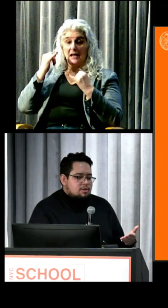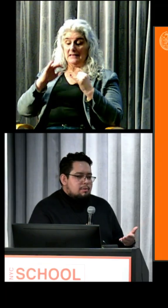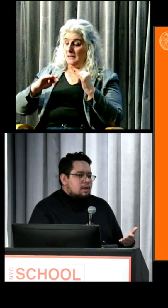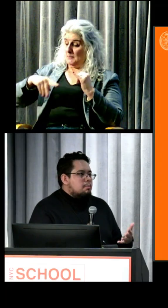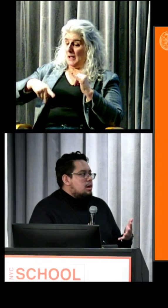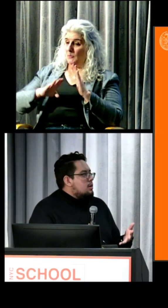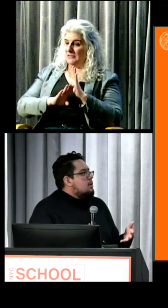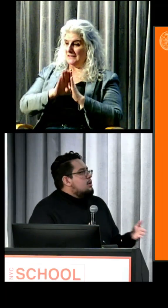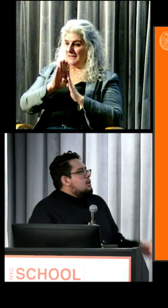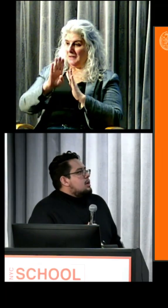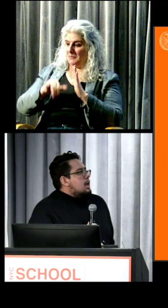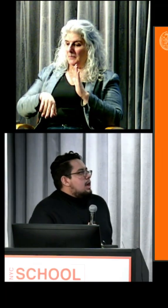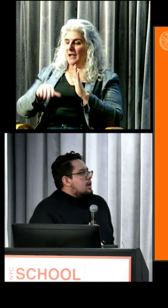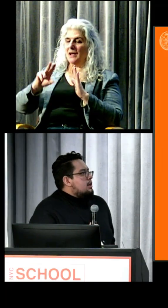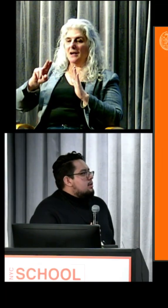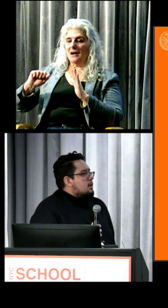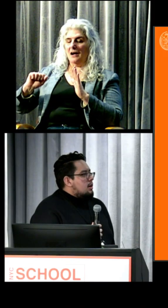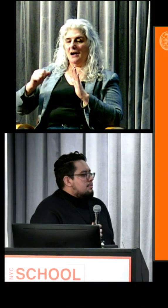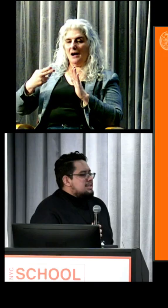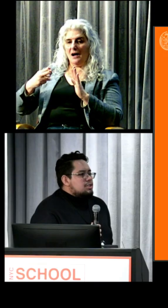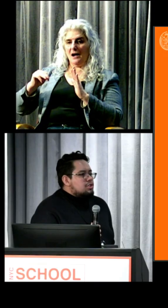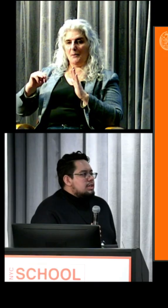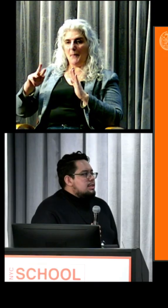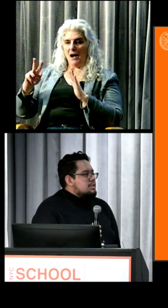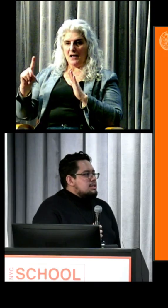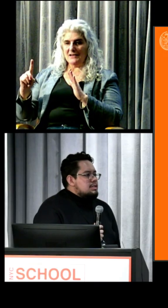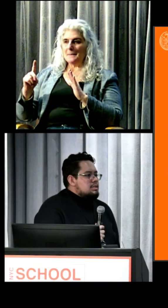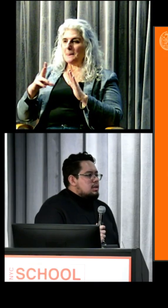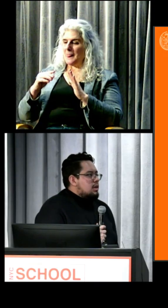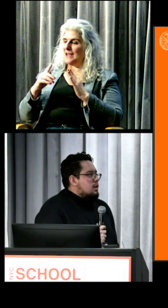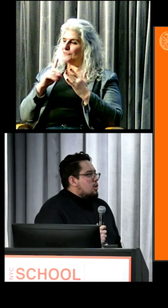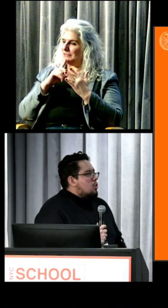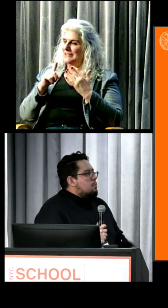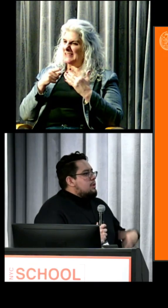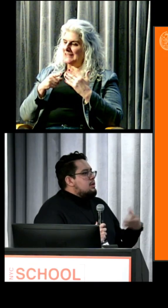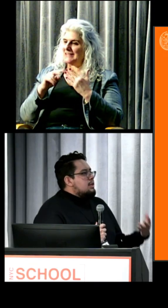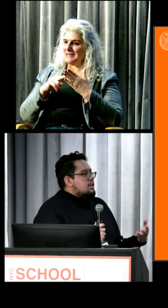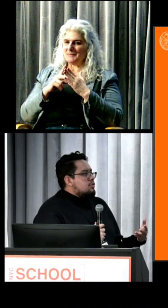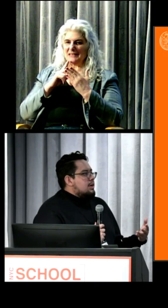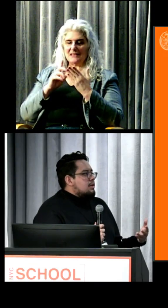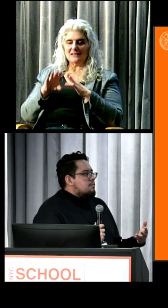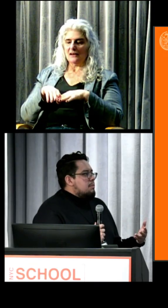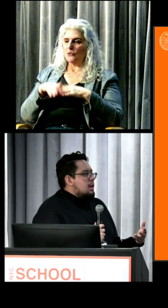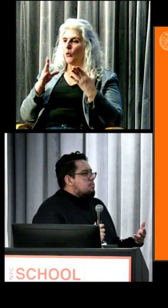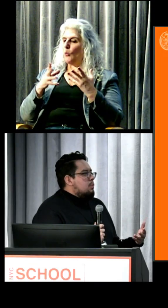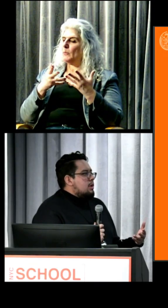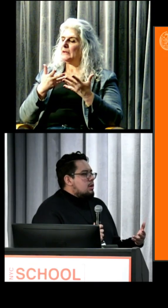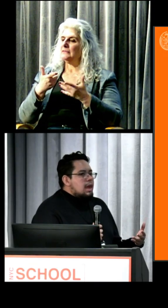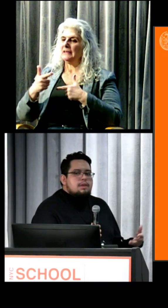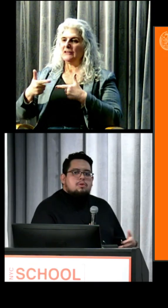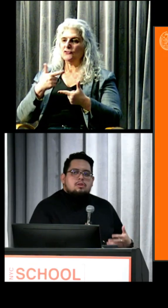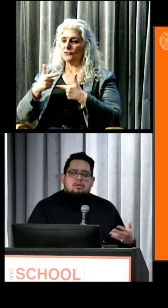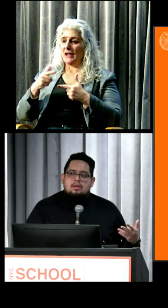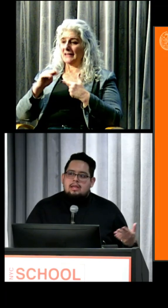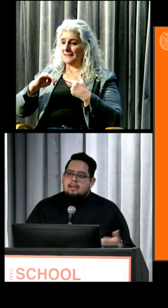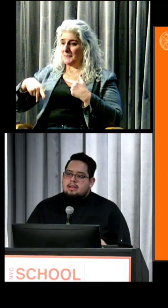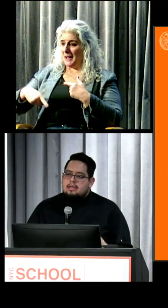pizzeria after school and go get our sneakers, and now there's too much flooding, and those are